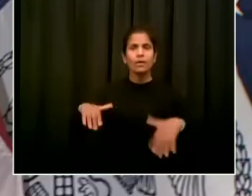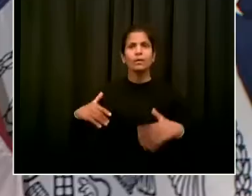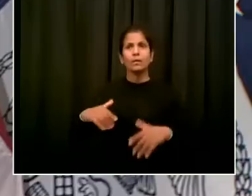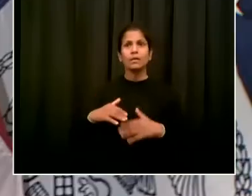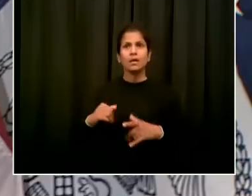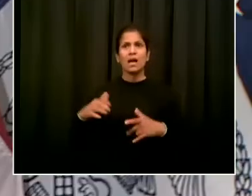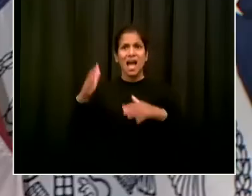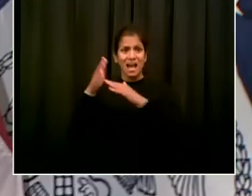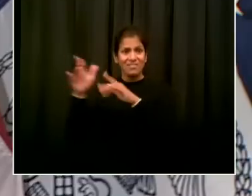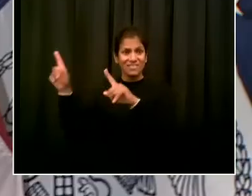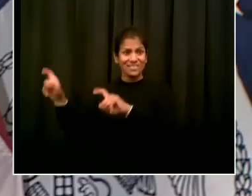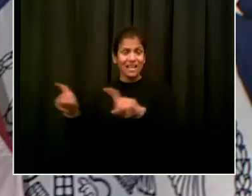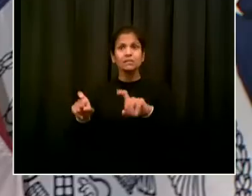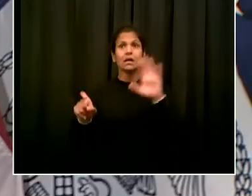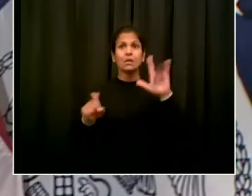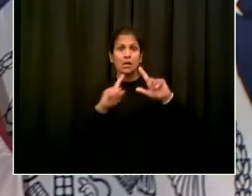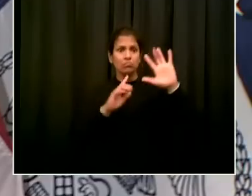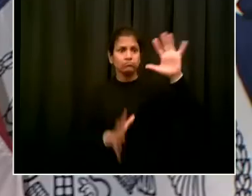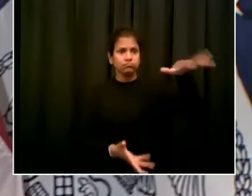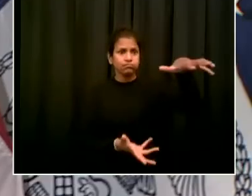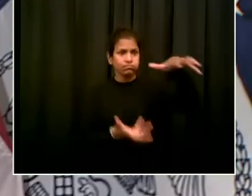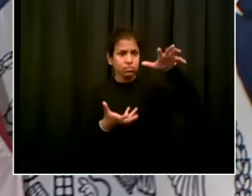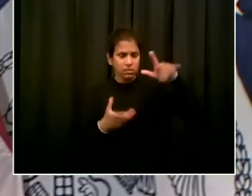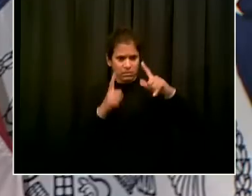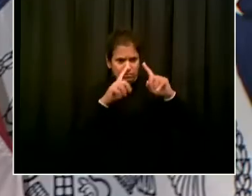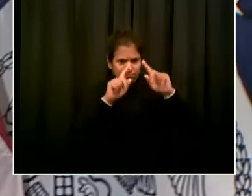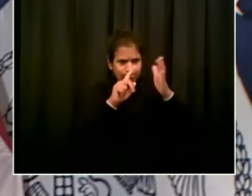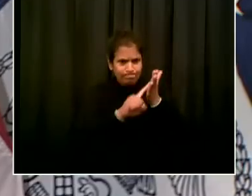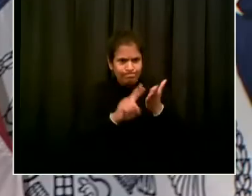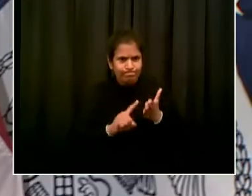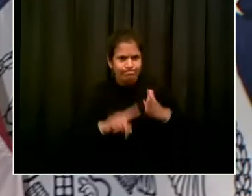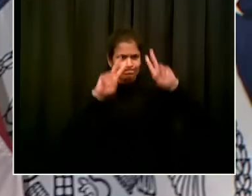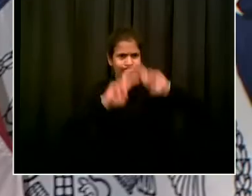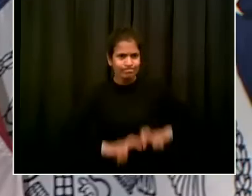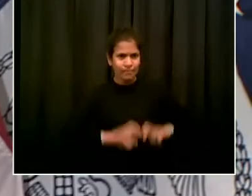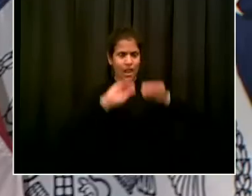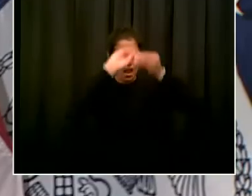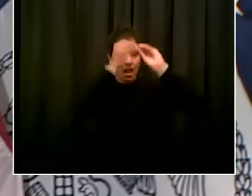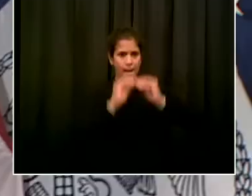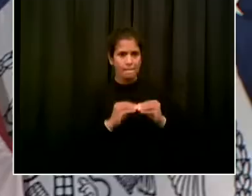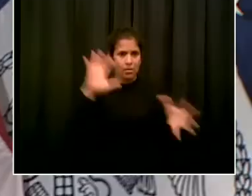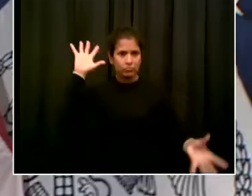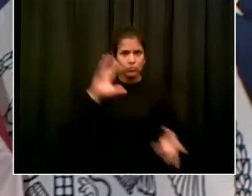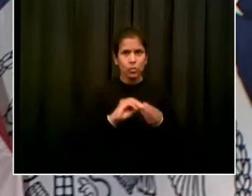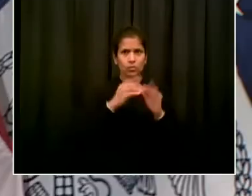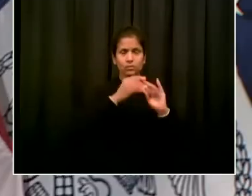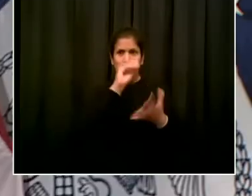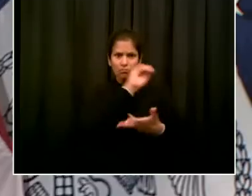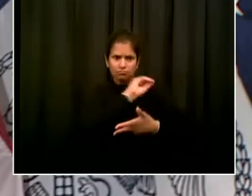COURSE KEEPEP INCREASING CASE